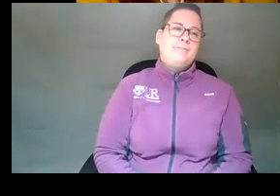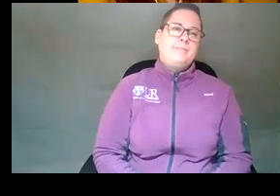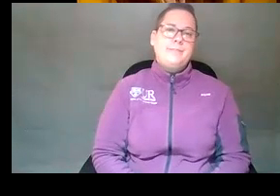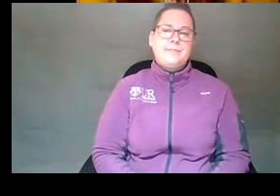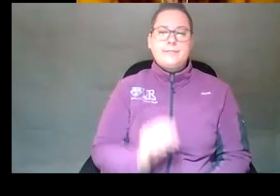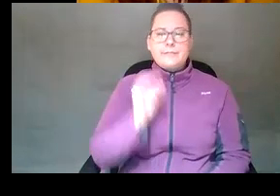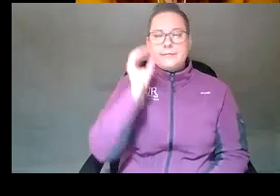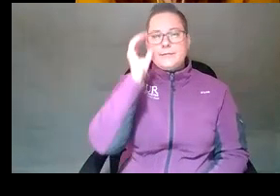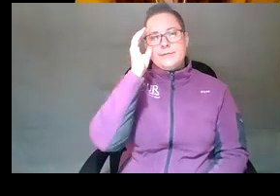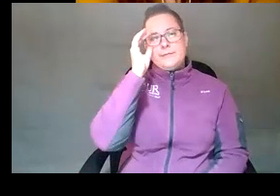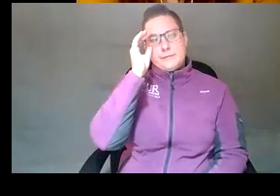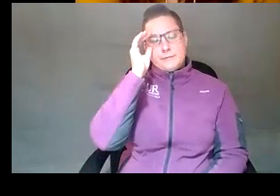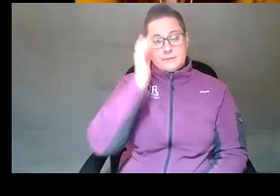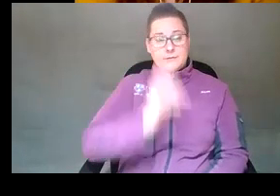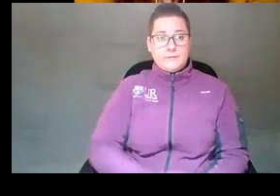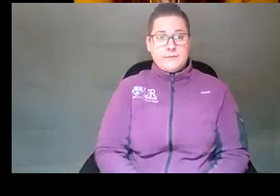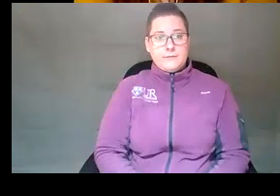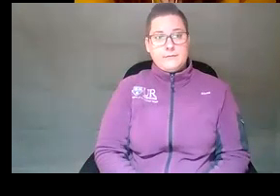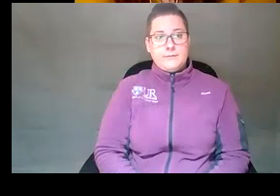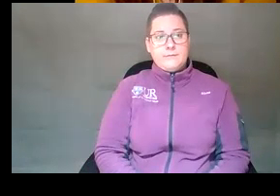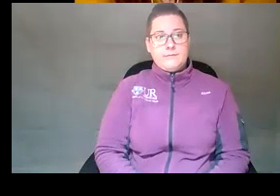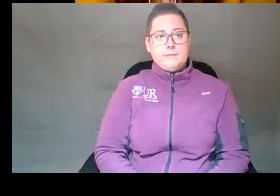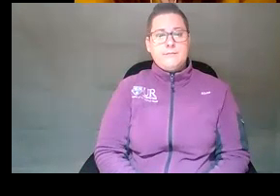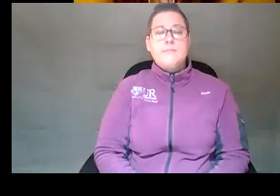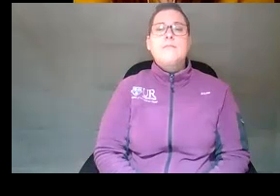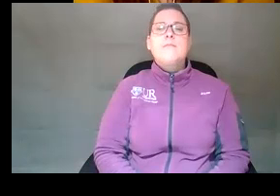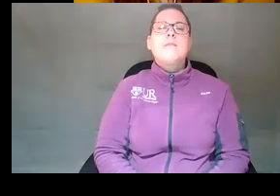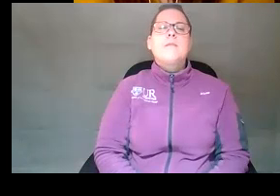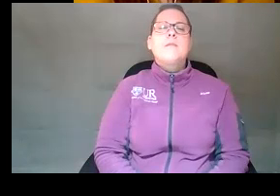uh this is again the same question but from a provider's perspective in terms